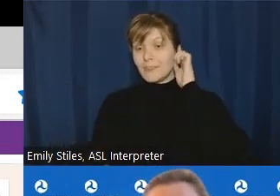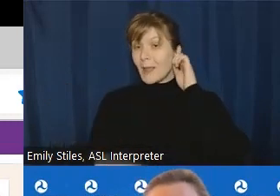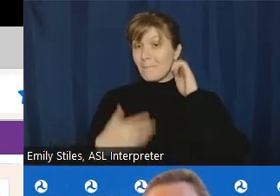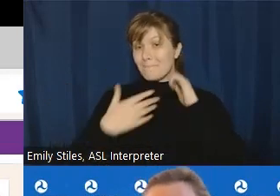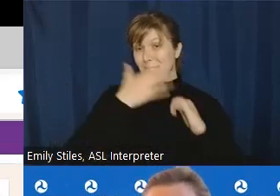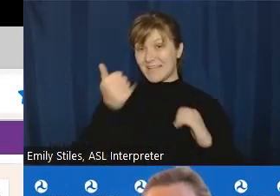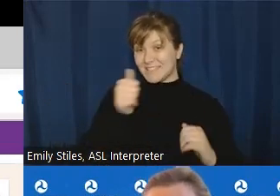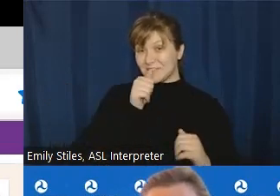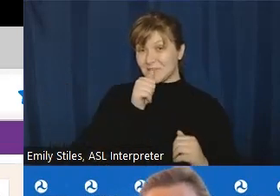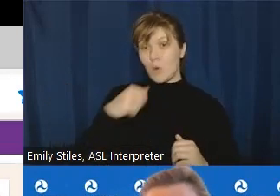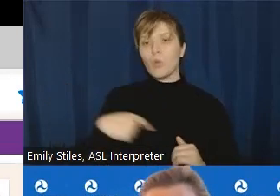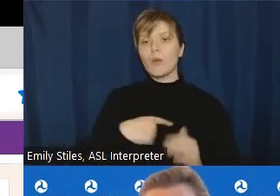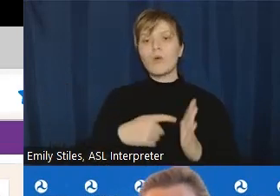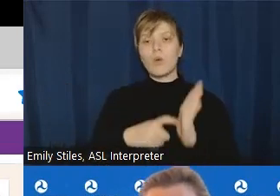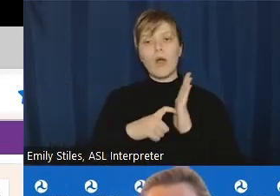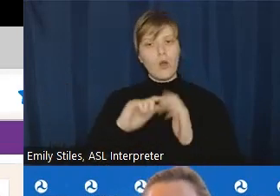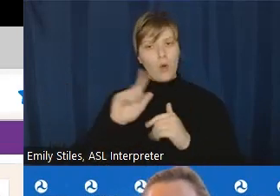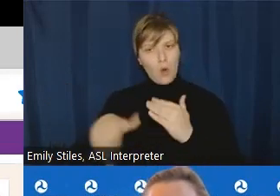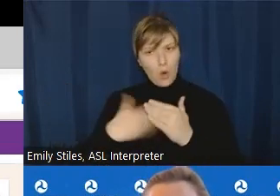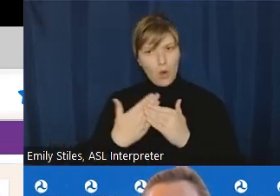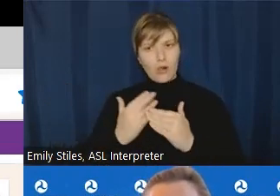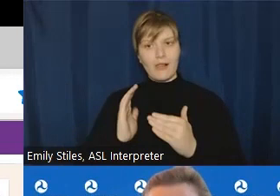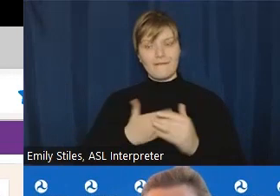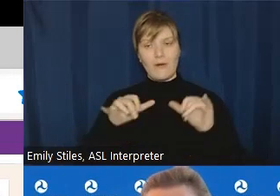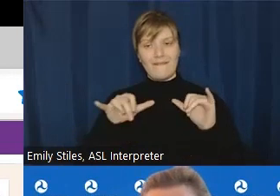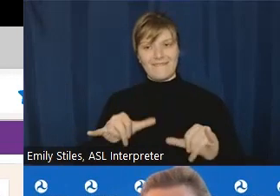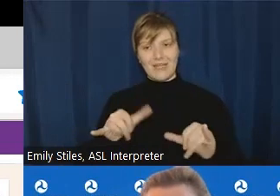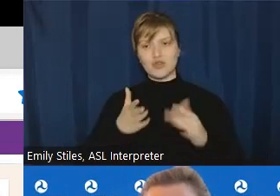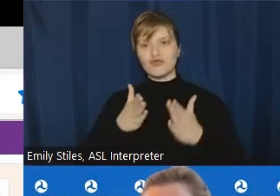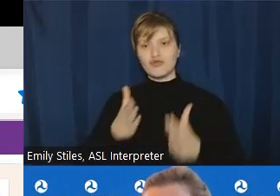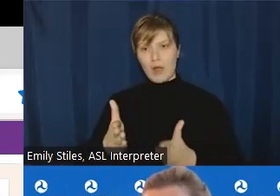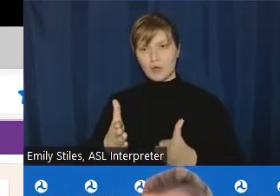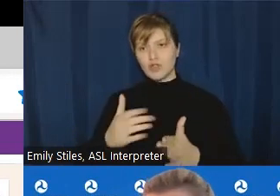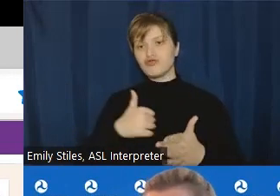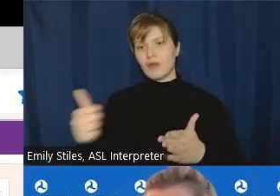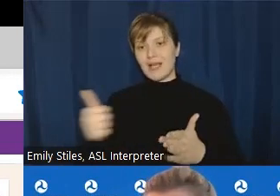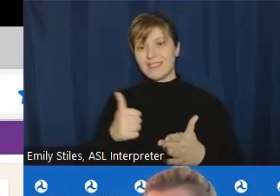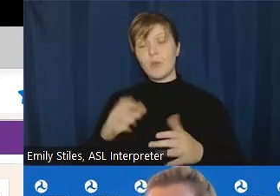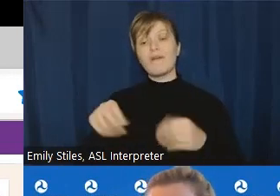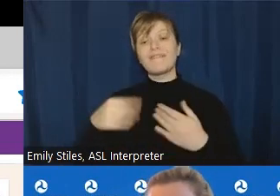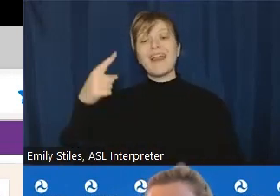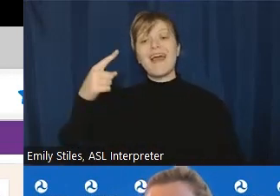our fixed route transit to provide half fare, meaning you pay half of the cost of the fare,